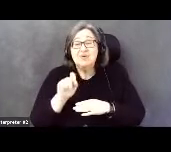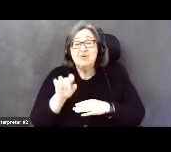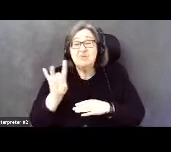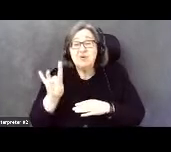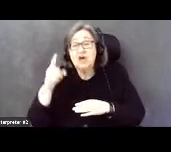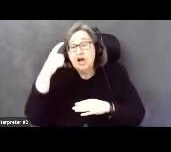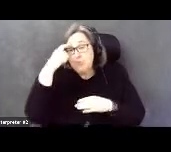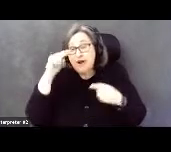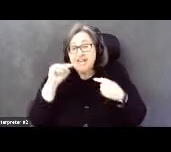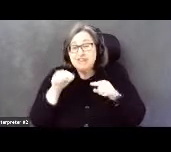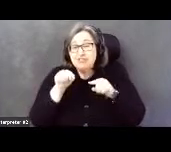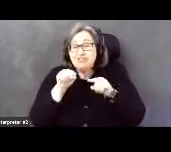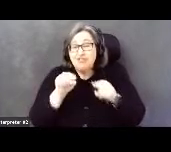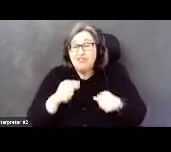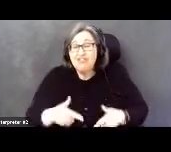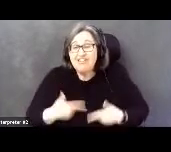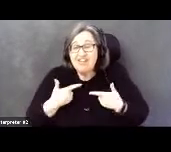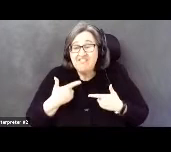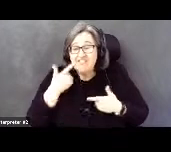over their lifetime. They